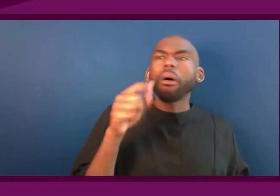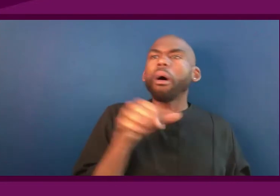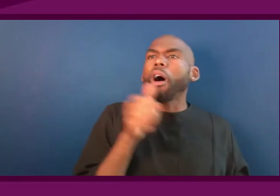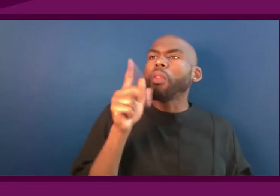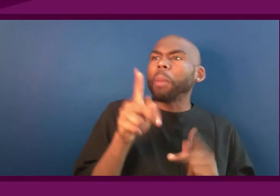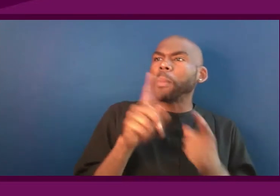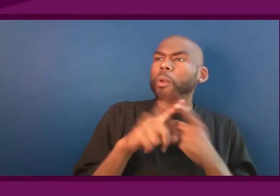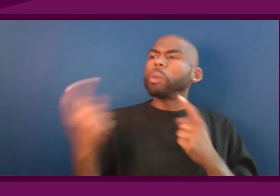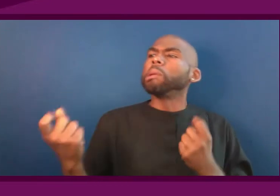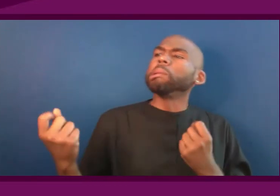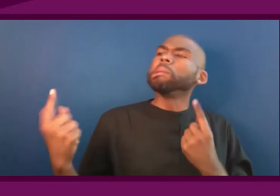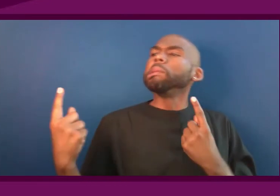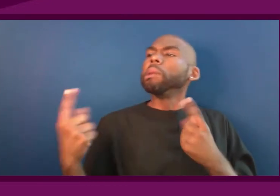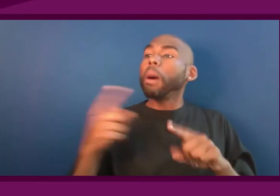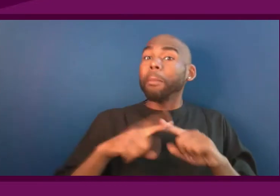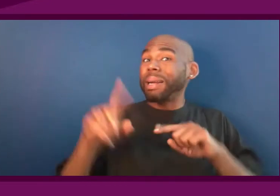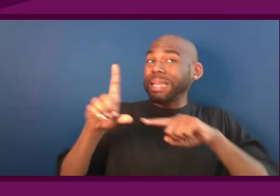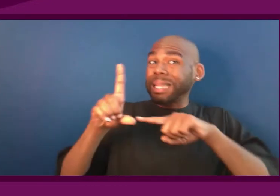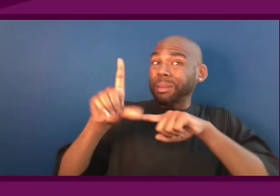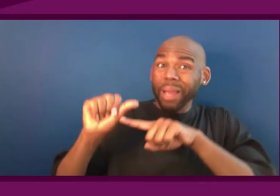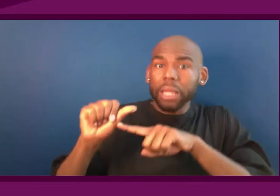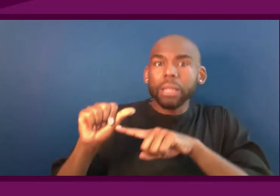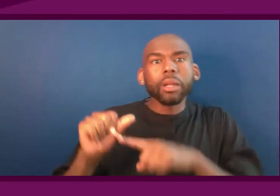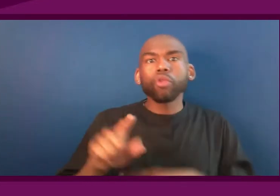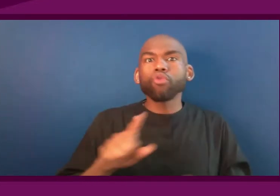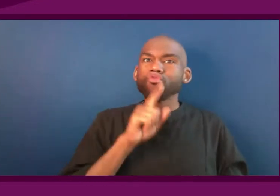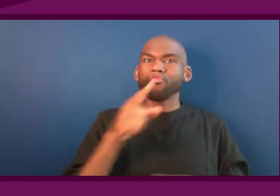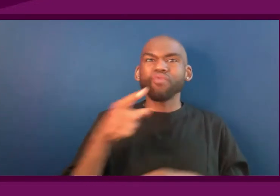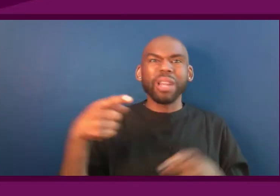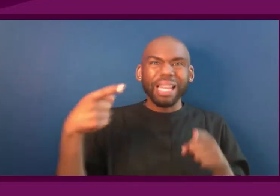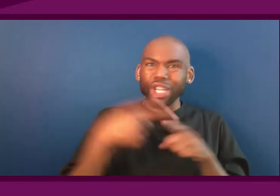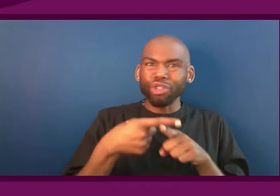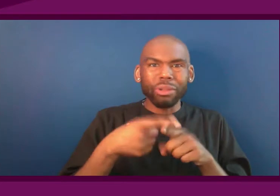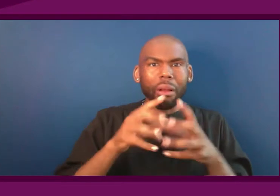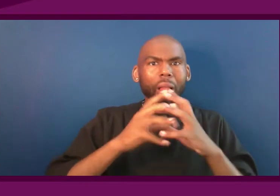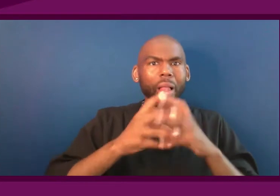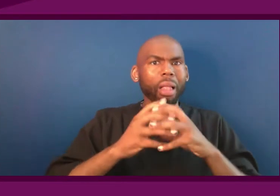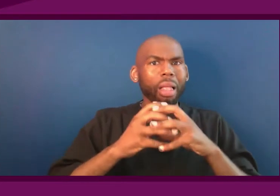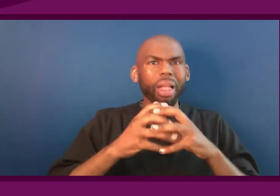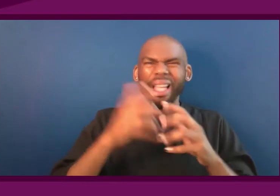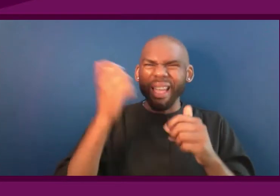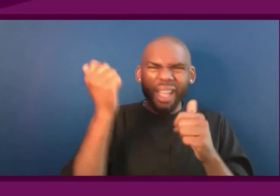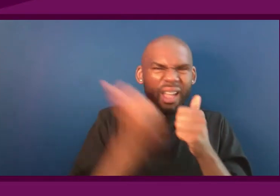that you're doing great, but I'm glad that you are genuine with how you were really feeling. And I